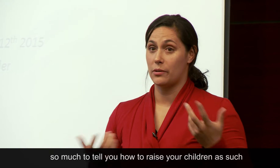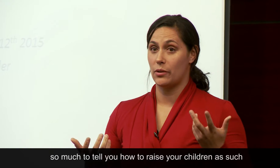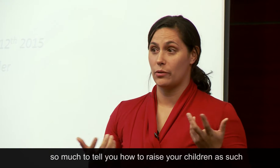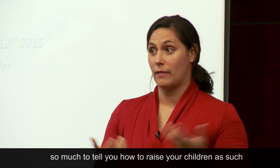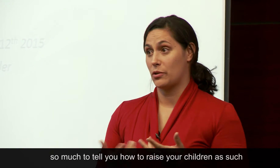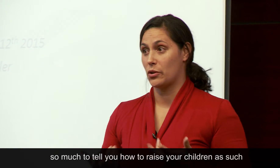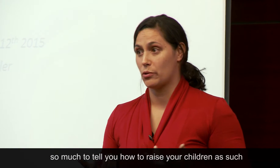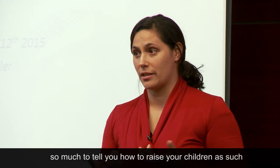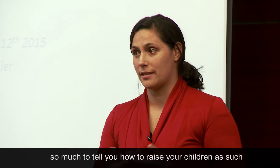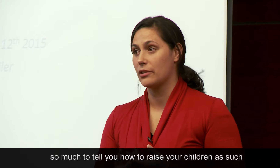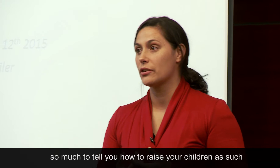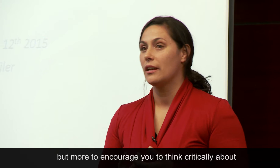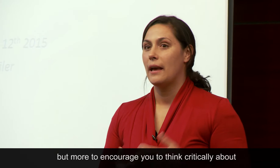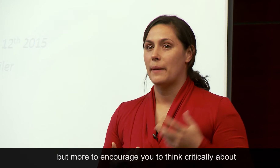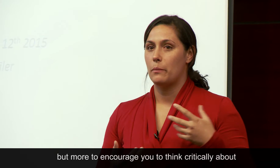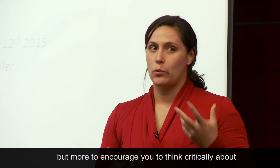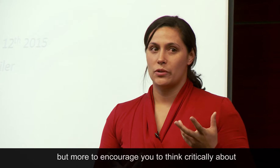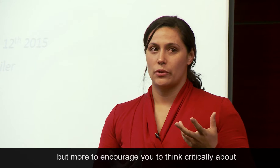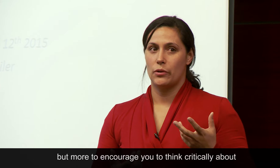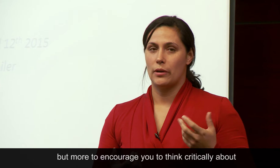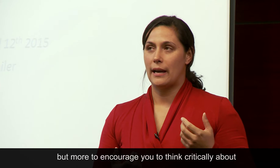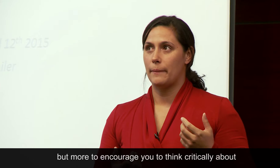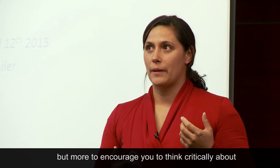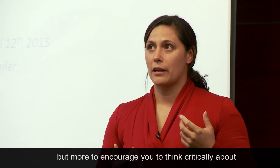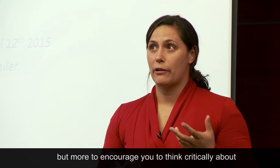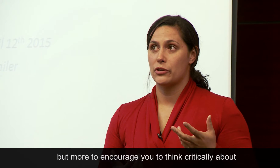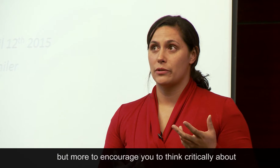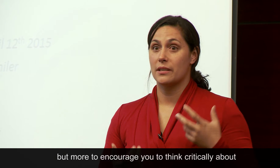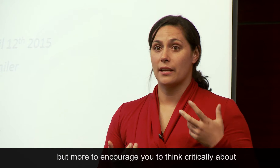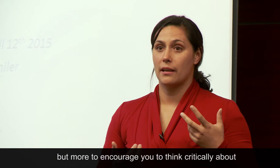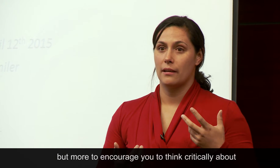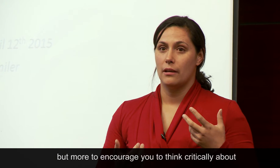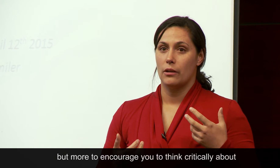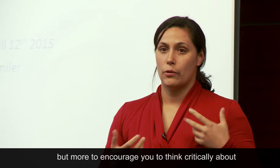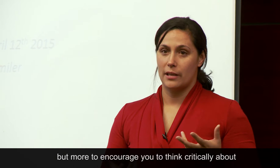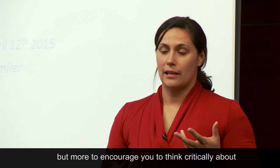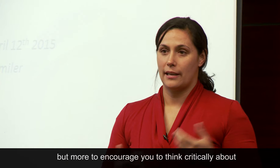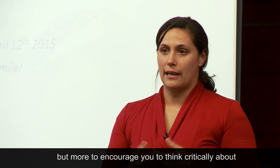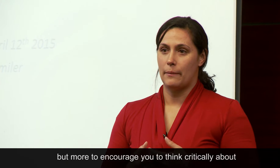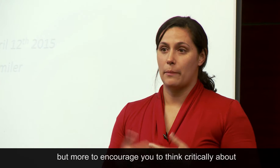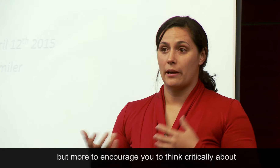how to raise your children as such but more to encourage you to think critically about